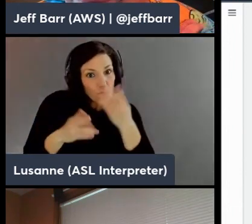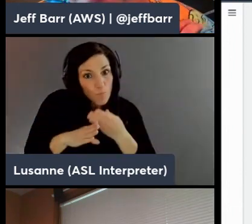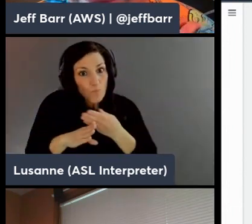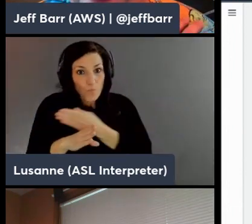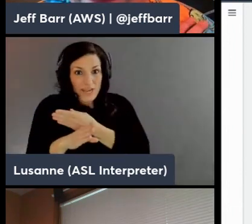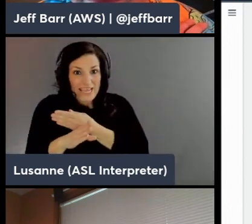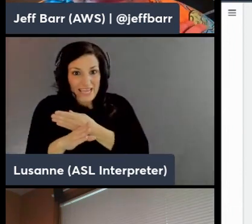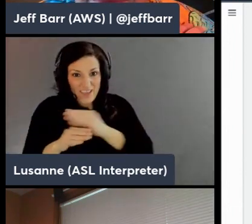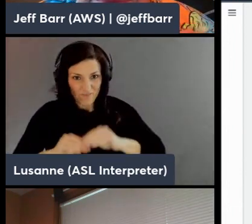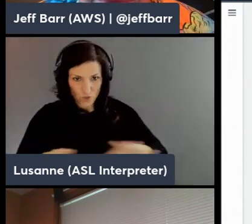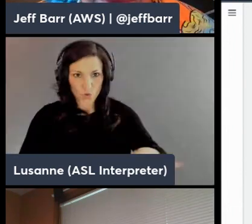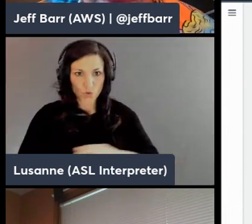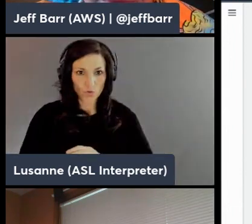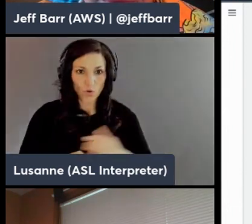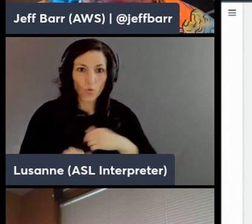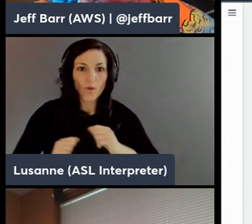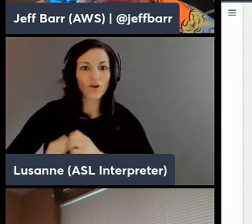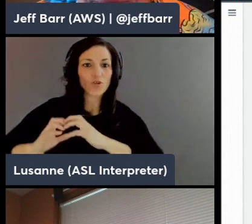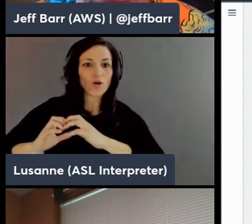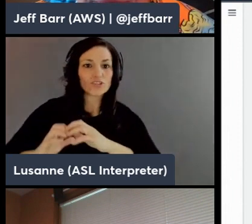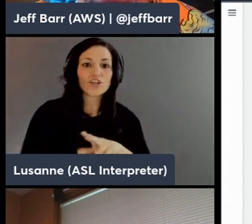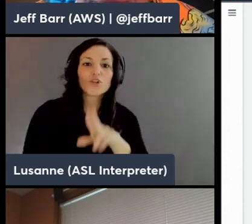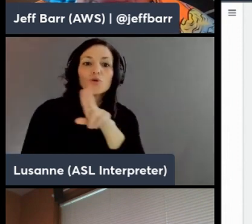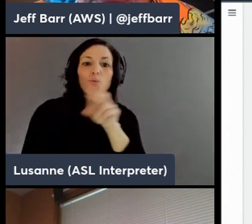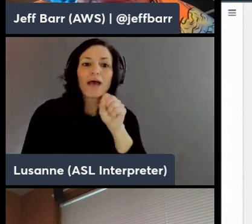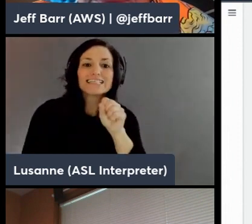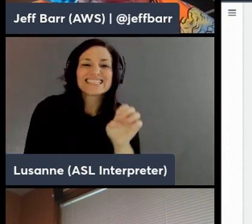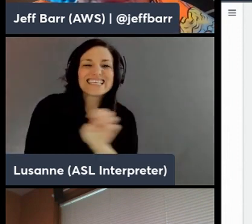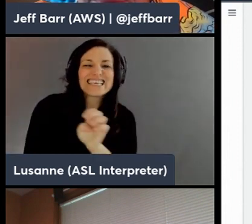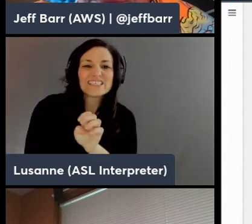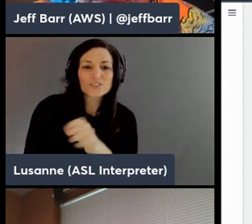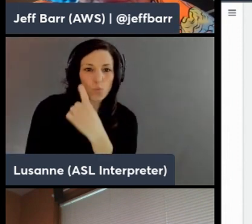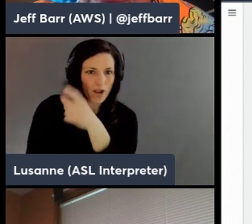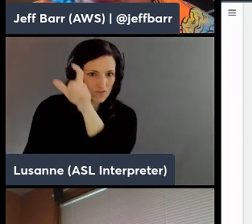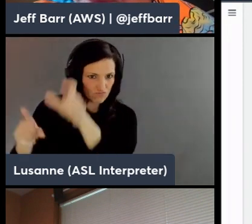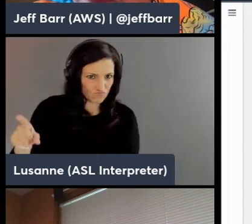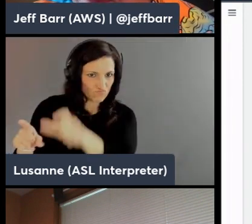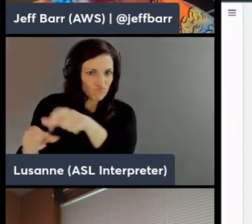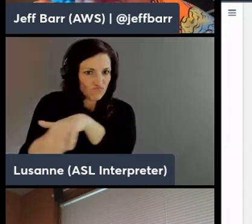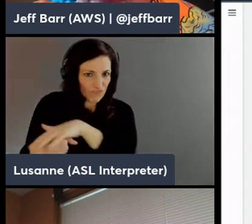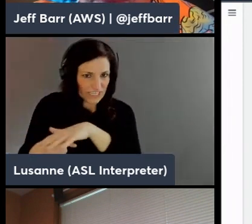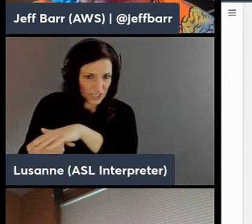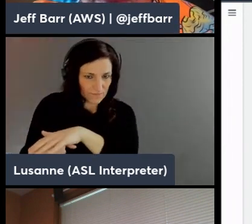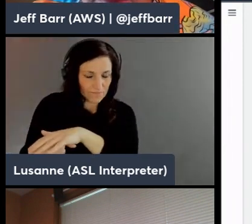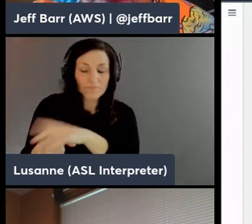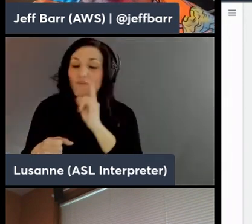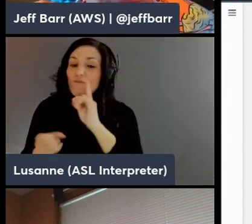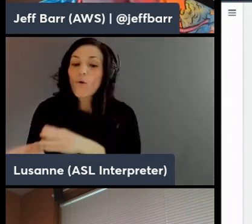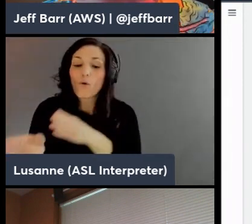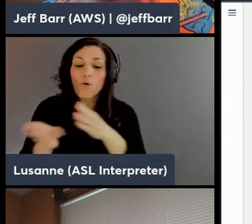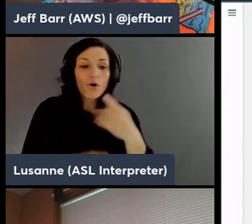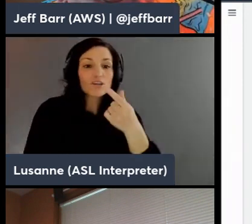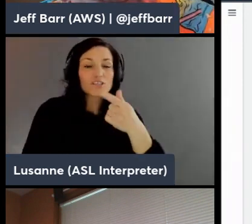and that is the US East One region. We will be, for GA, moving to, I believe it's two